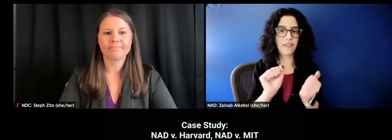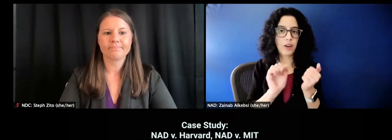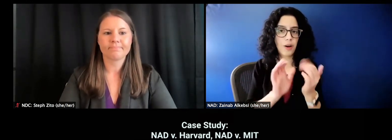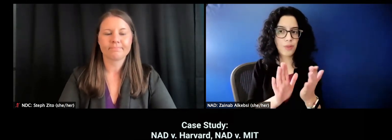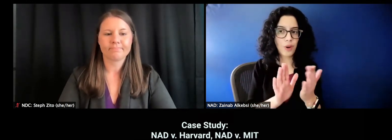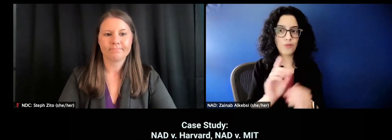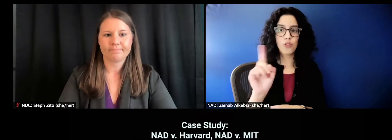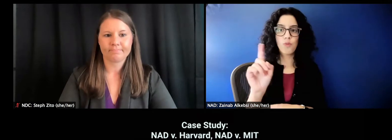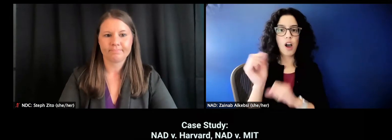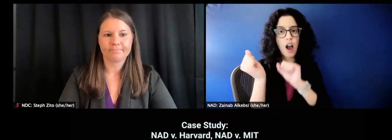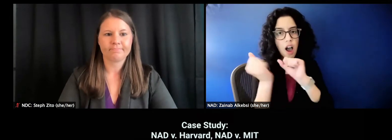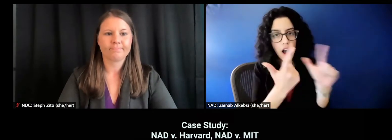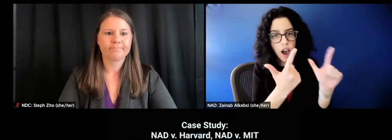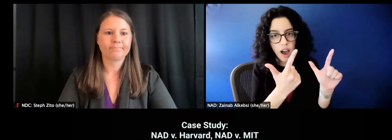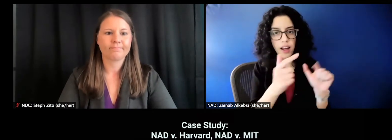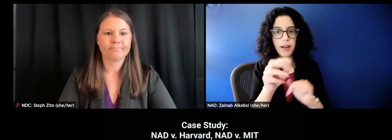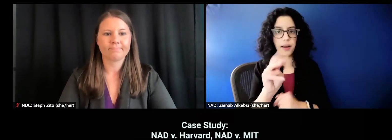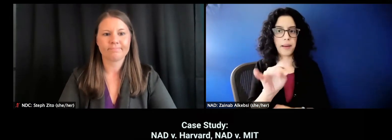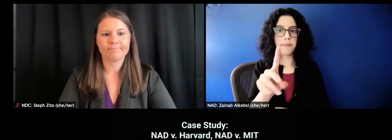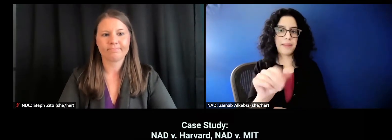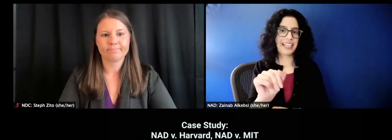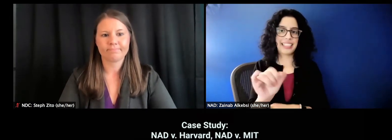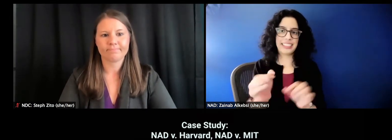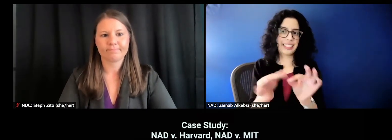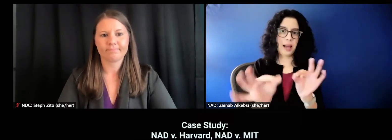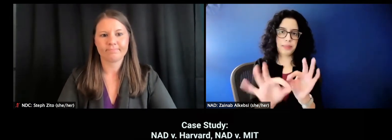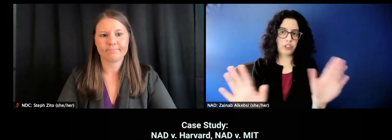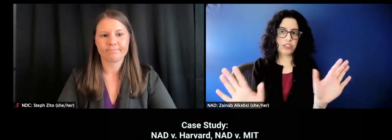where all media is captioned regardless